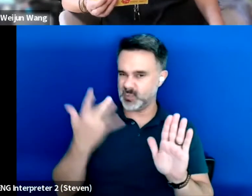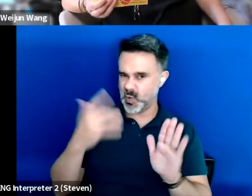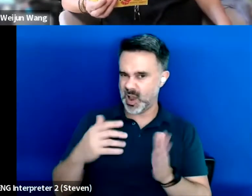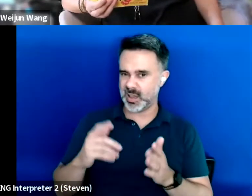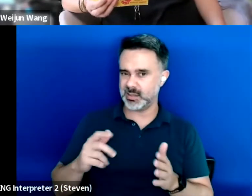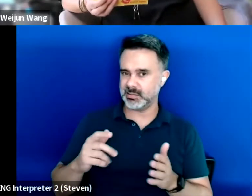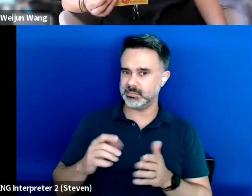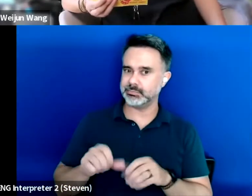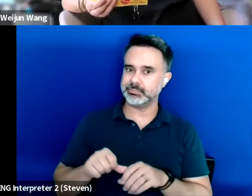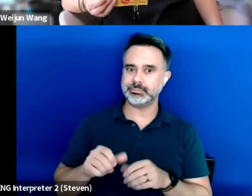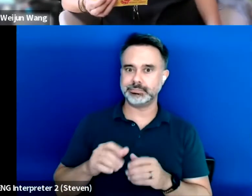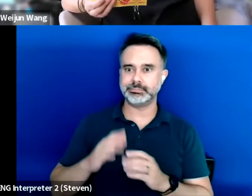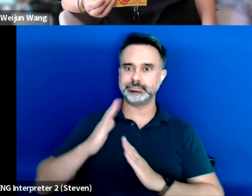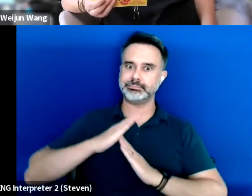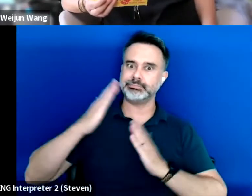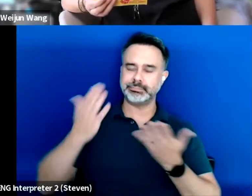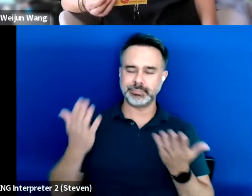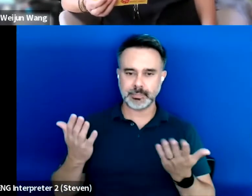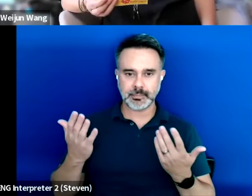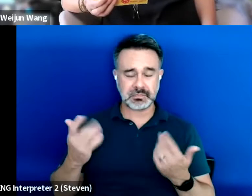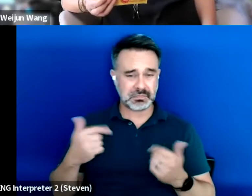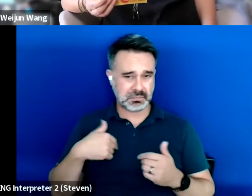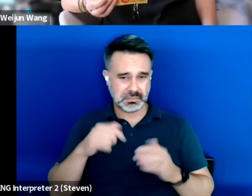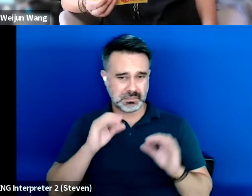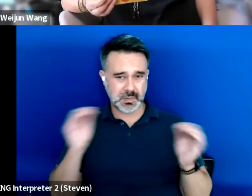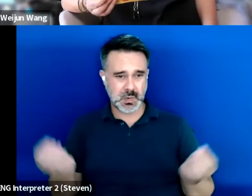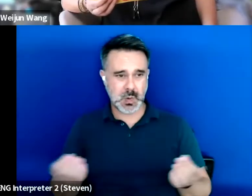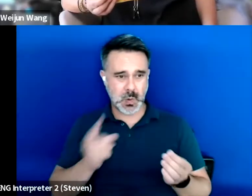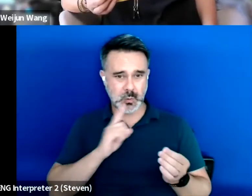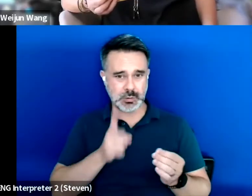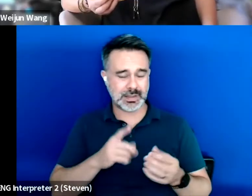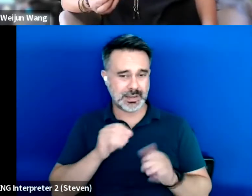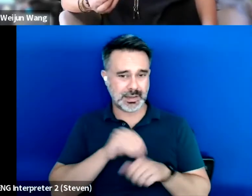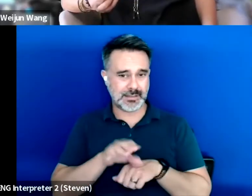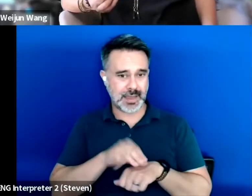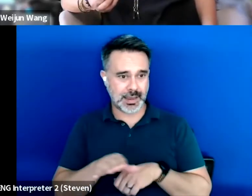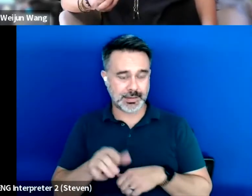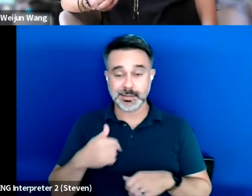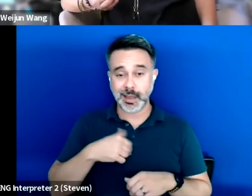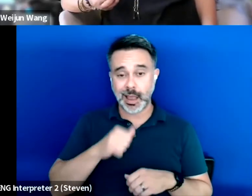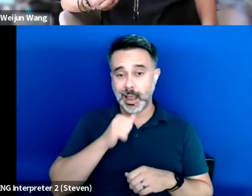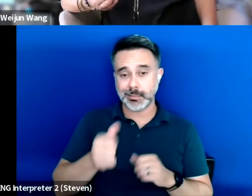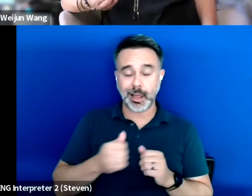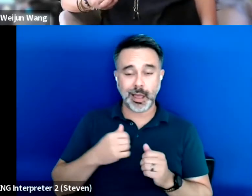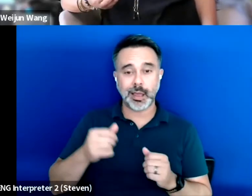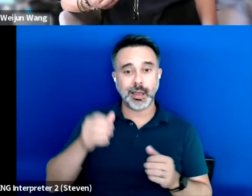Writing will always require practice, whether it manifests on the page, in scribbles and doodles, or in your mind.